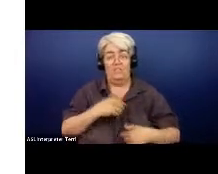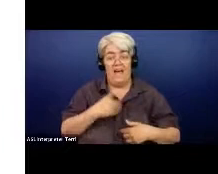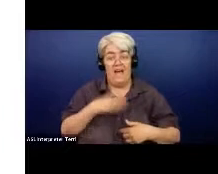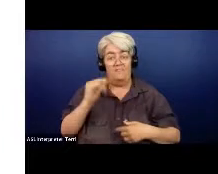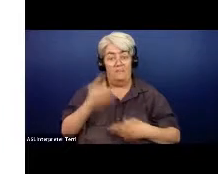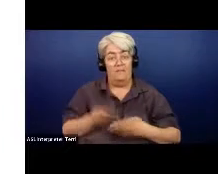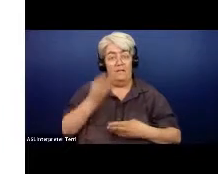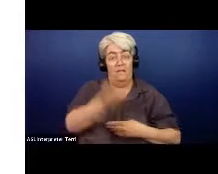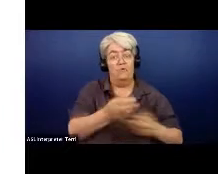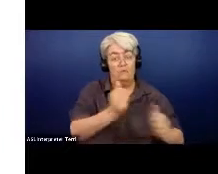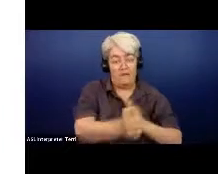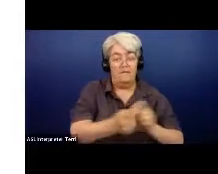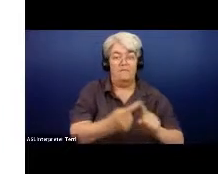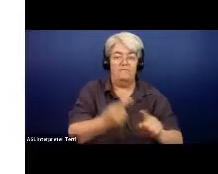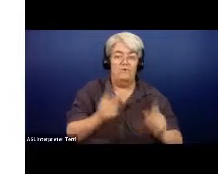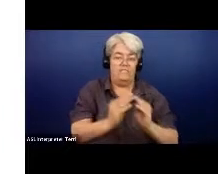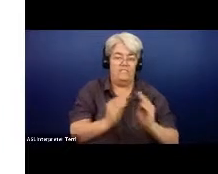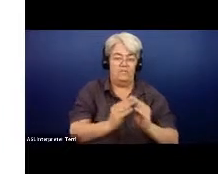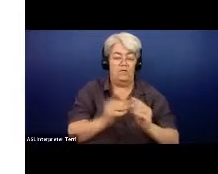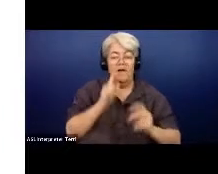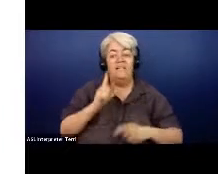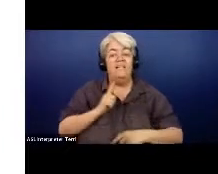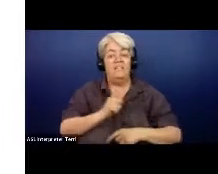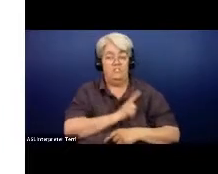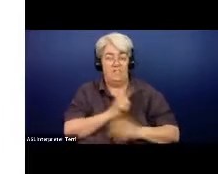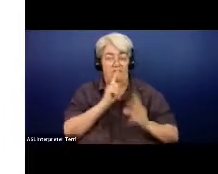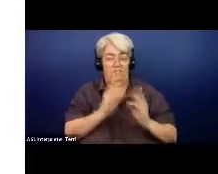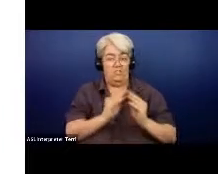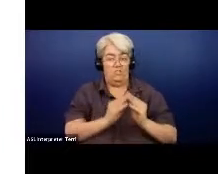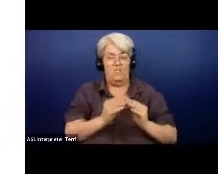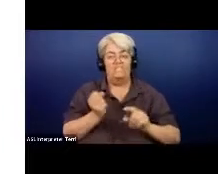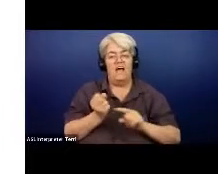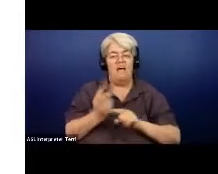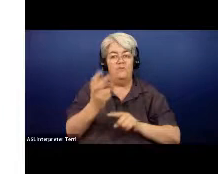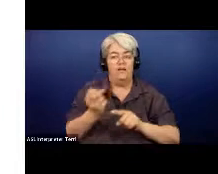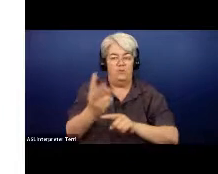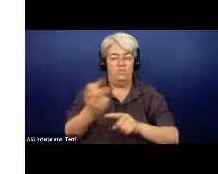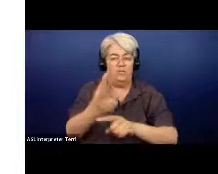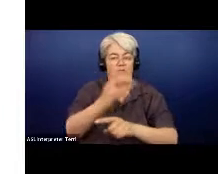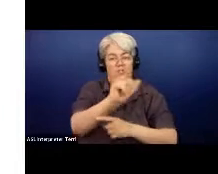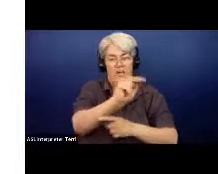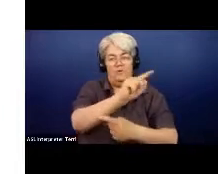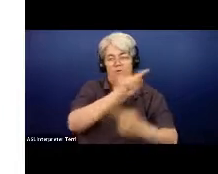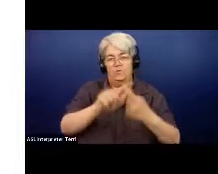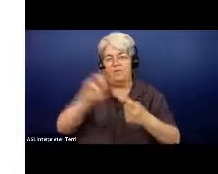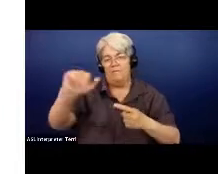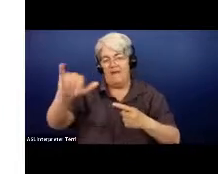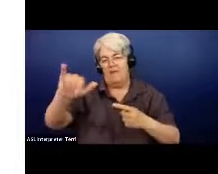1st, before session start. Our legislative session is every other year from until January from late May until early